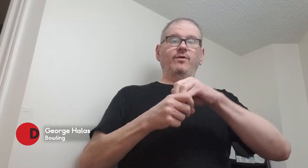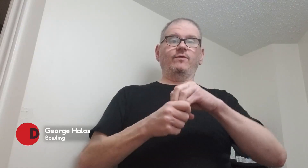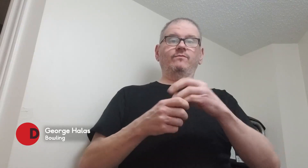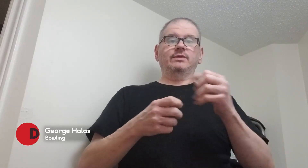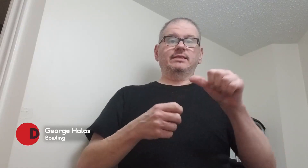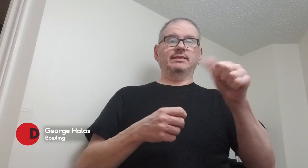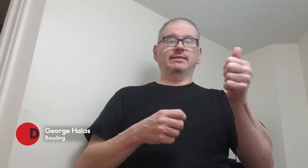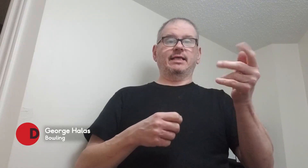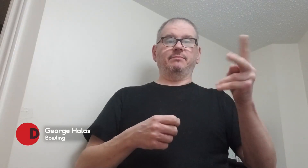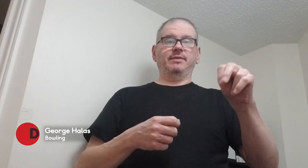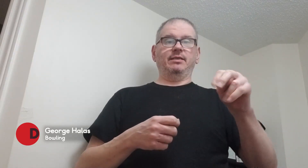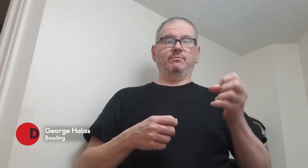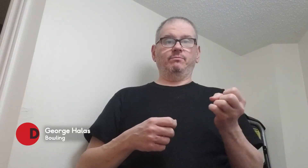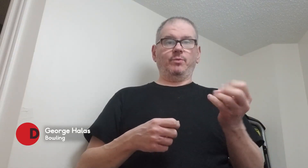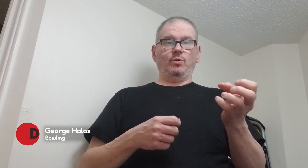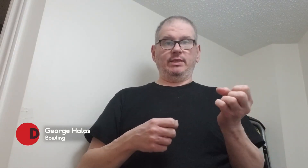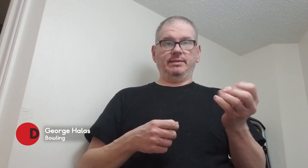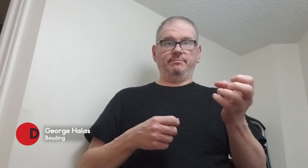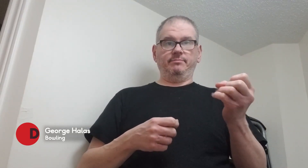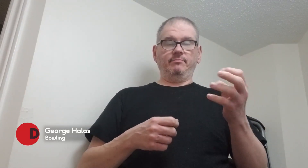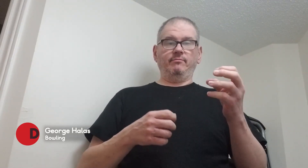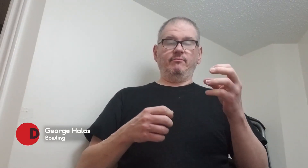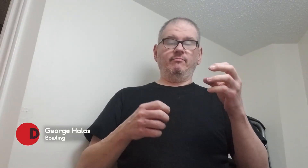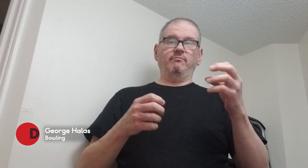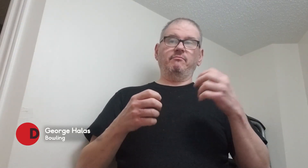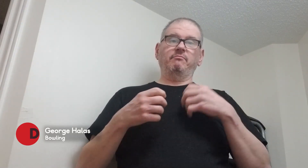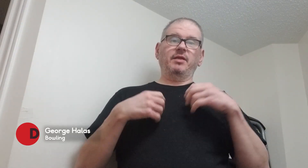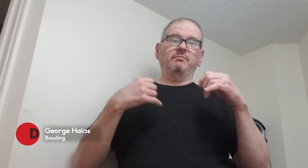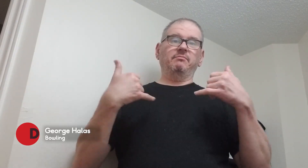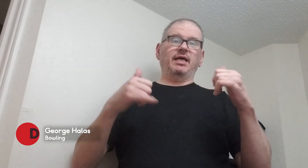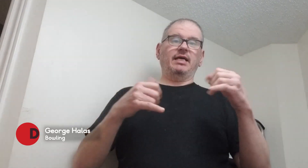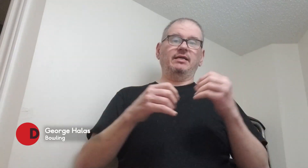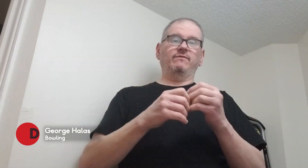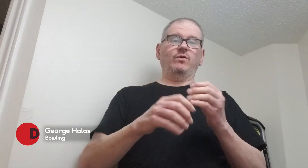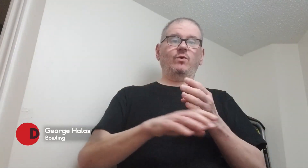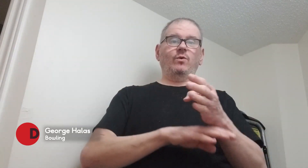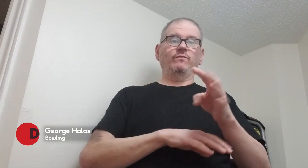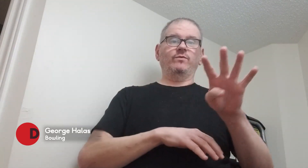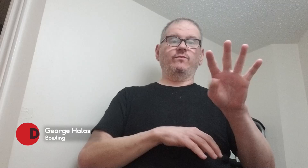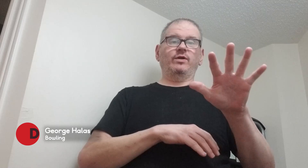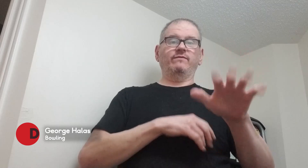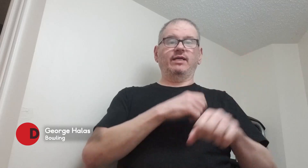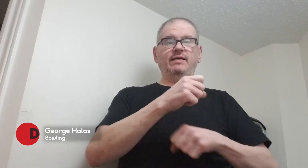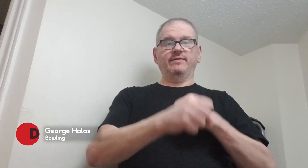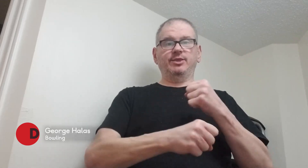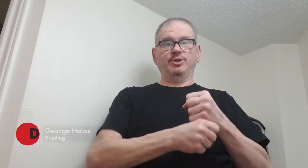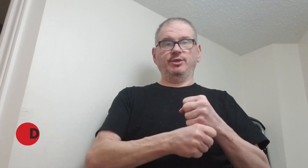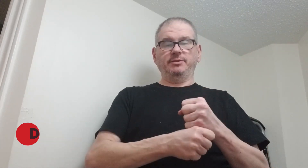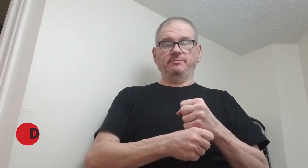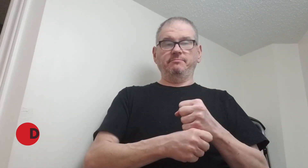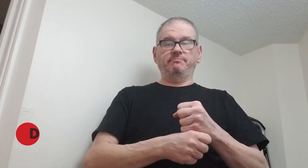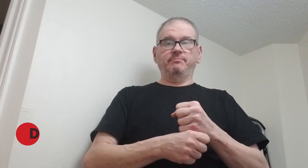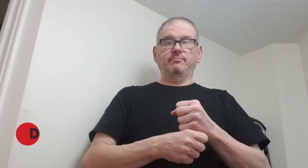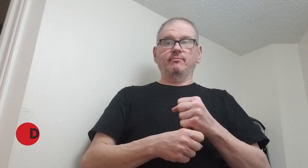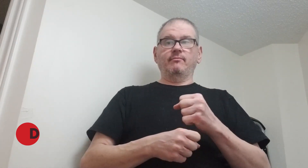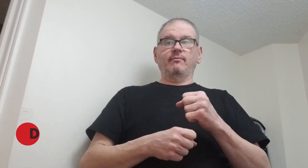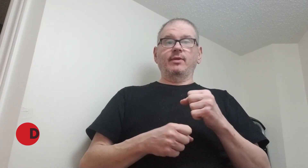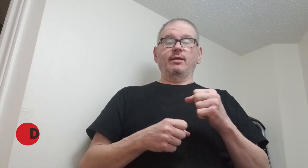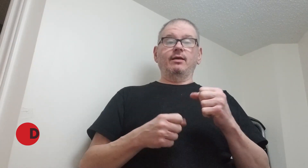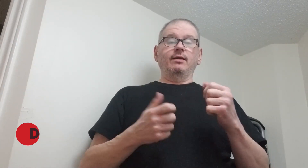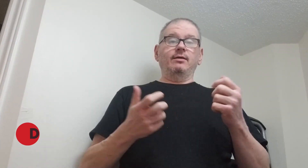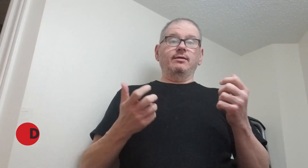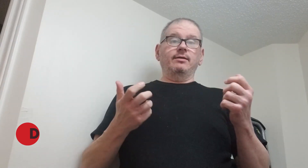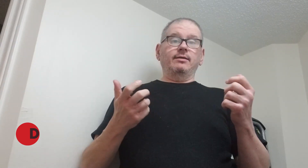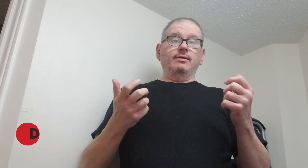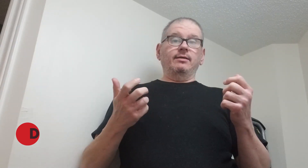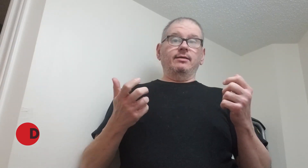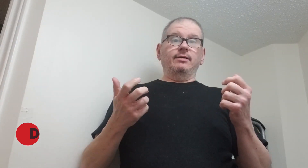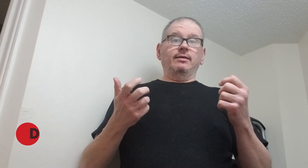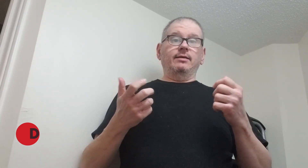I’m involved in 10 pin bowling and I’ve been playing for over 45 years.